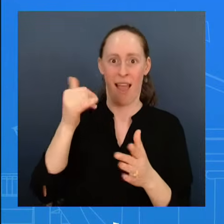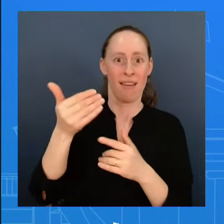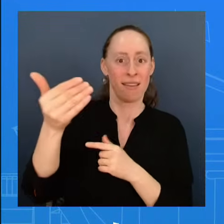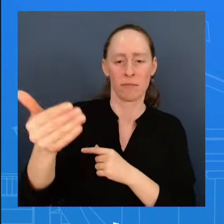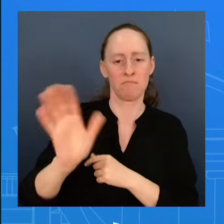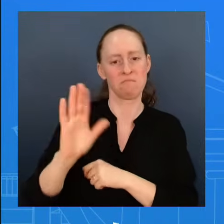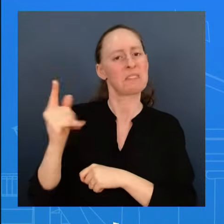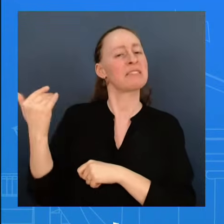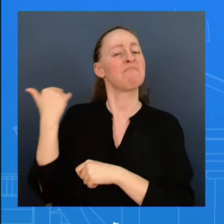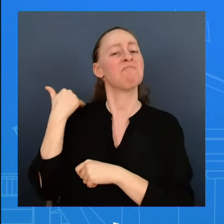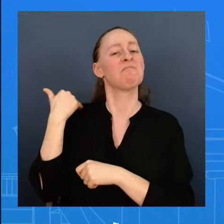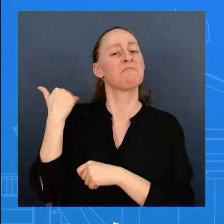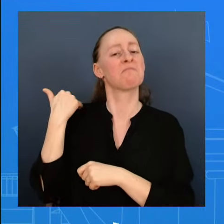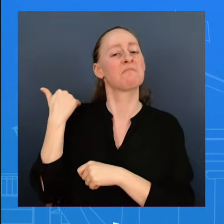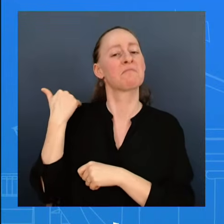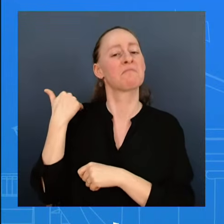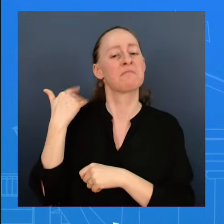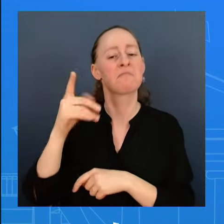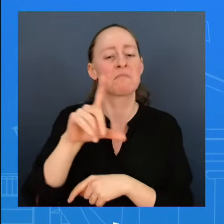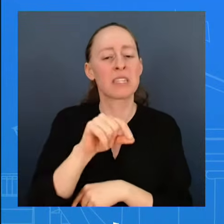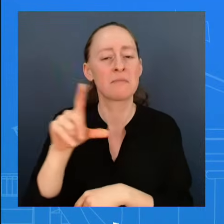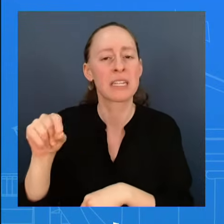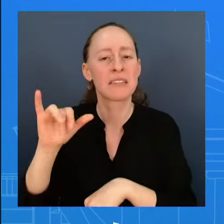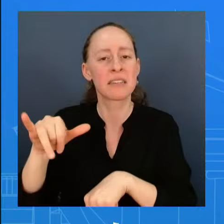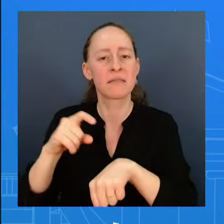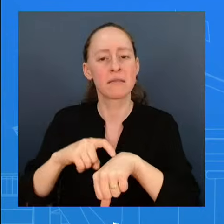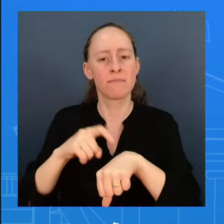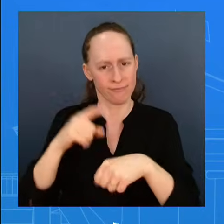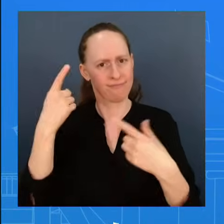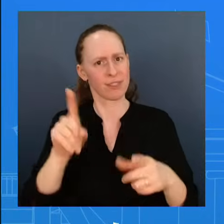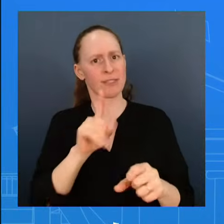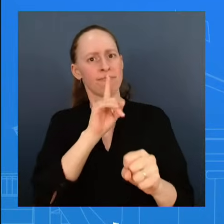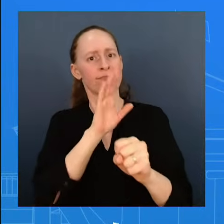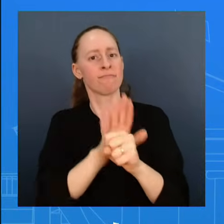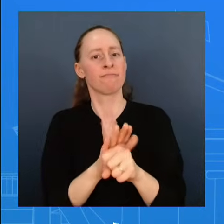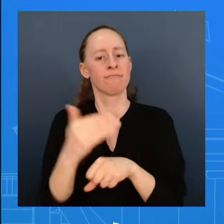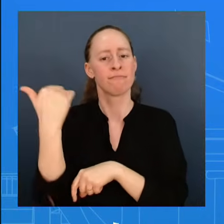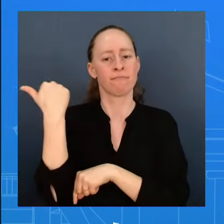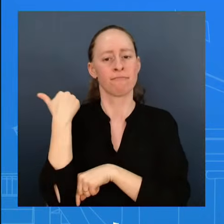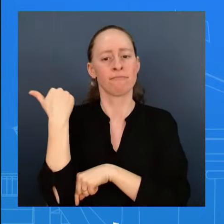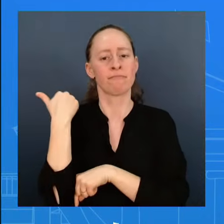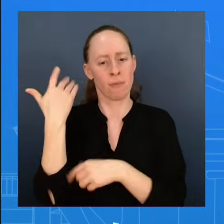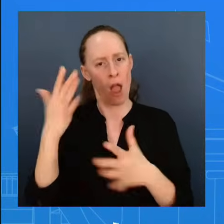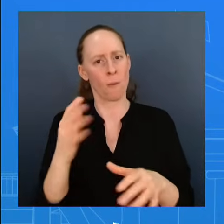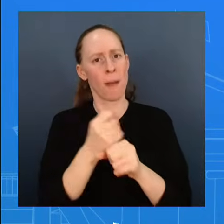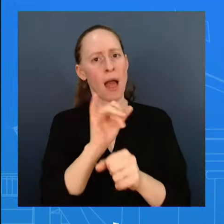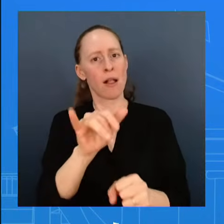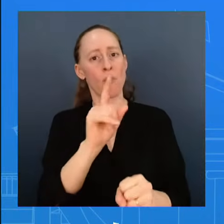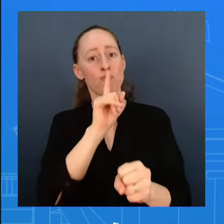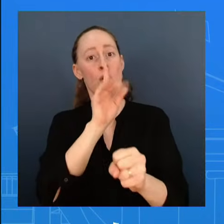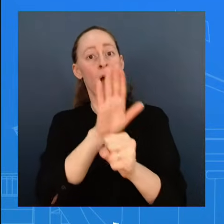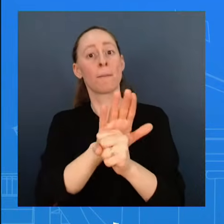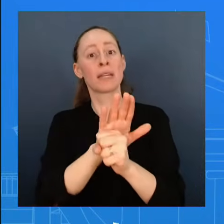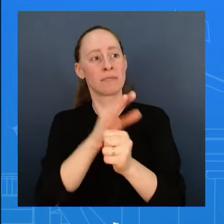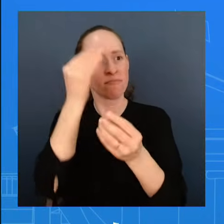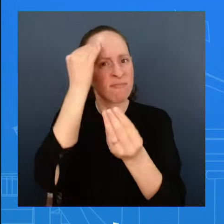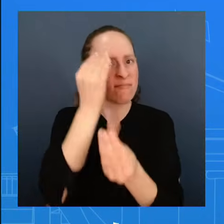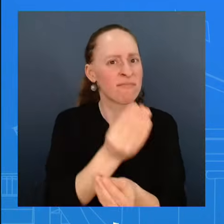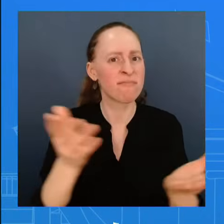a promise that he made when he decided to run back in 2019. And he was very clear why it was important, he believed,